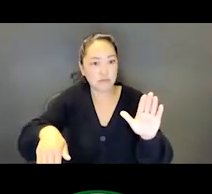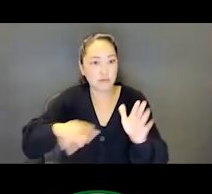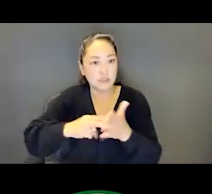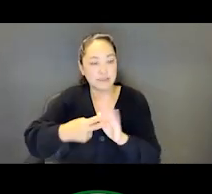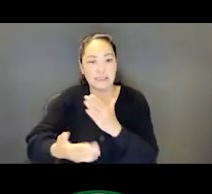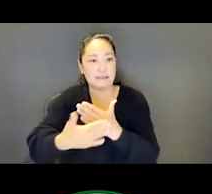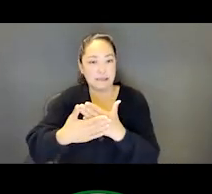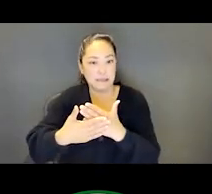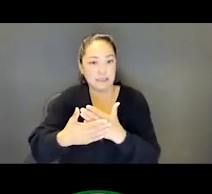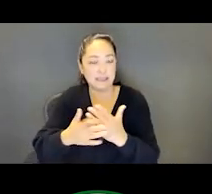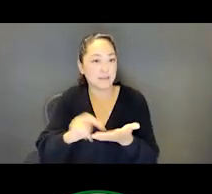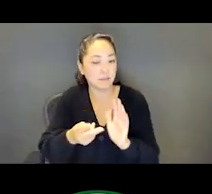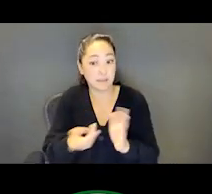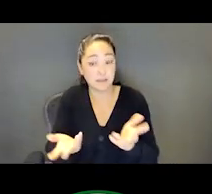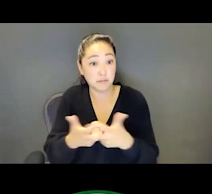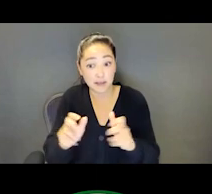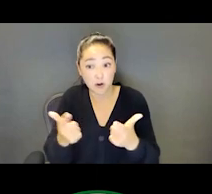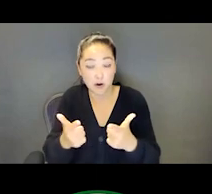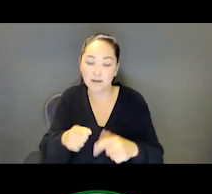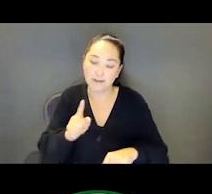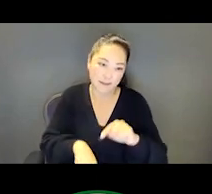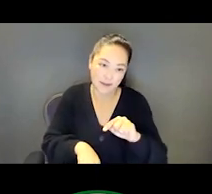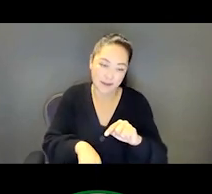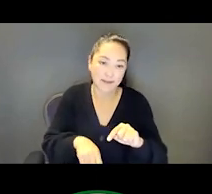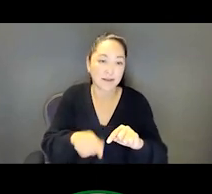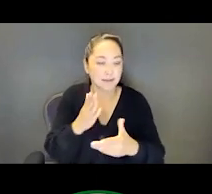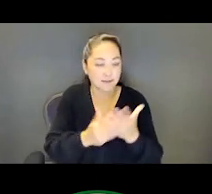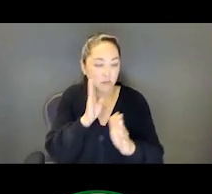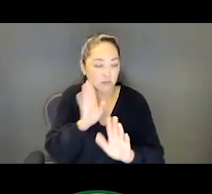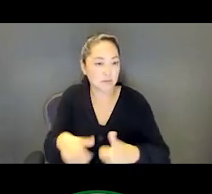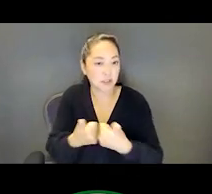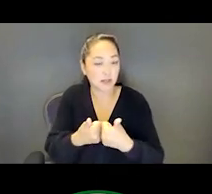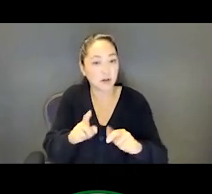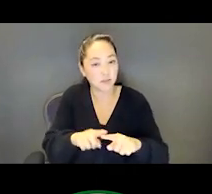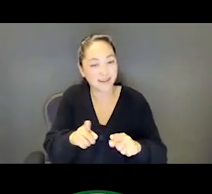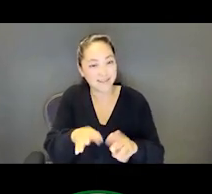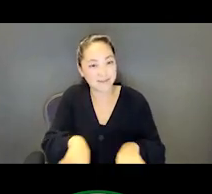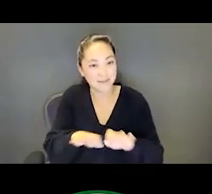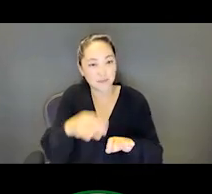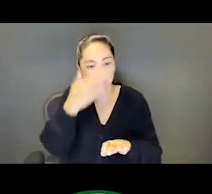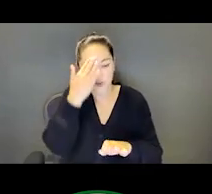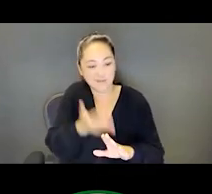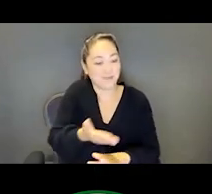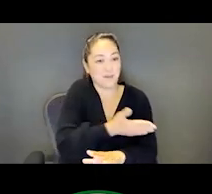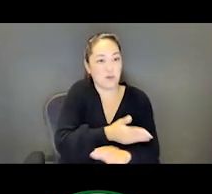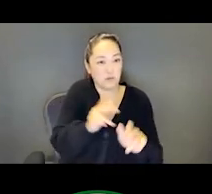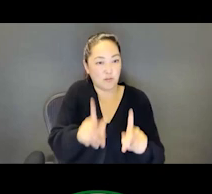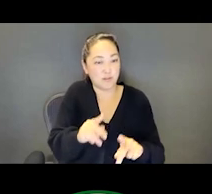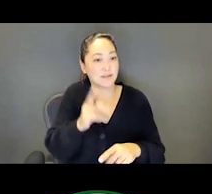But at least you know before you go. Absolutely, yeah. And it speaks to that information piece that I think just keeps coming up time